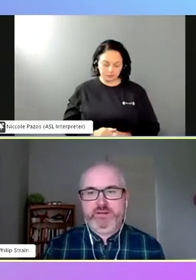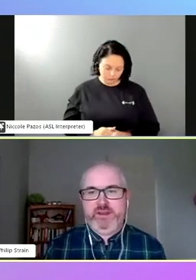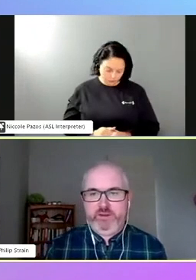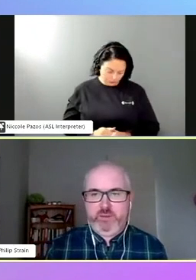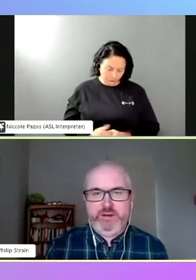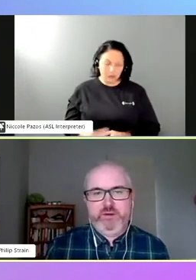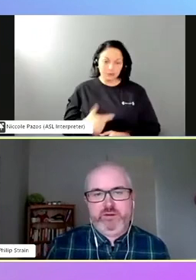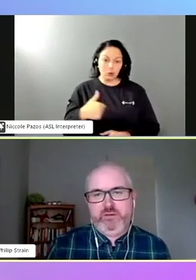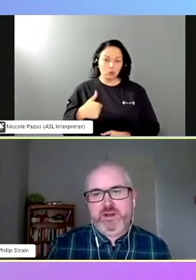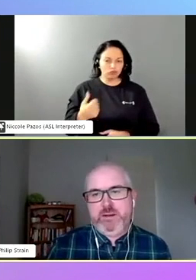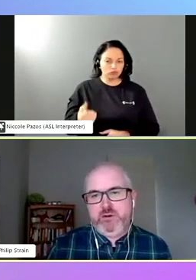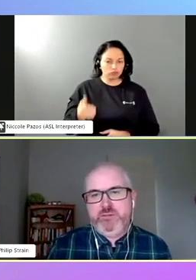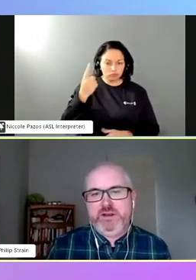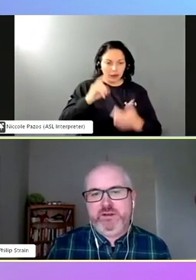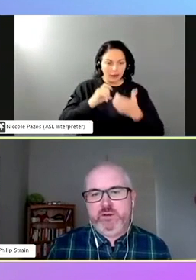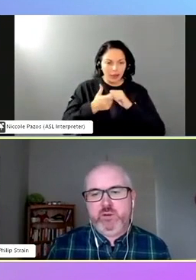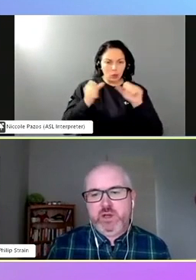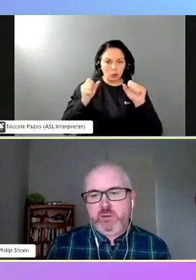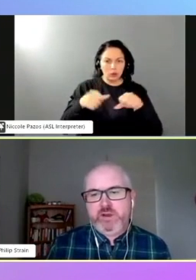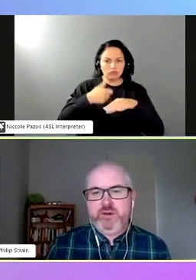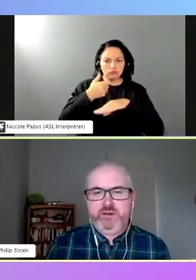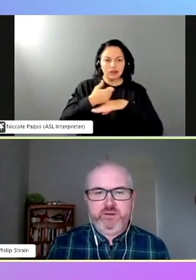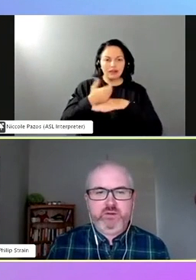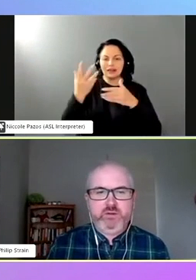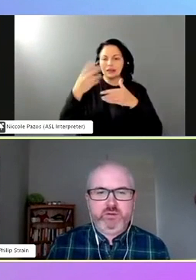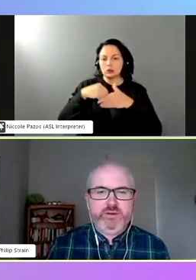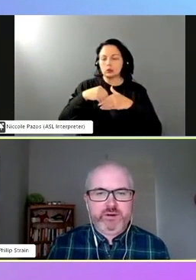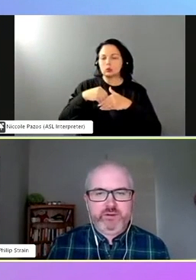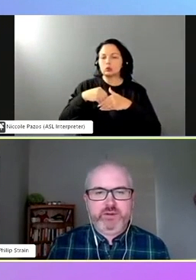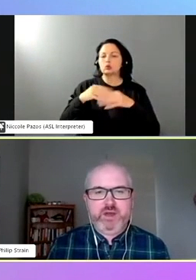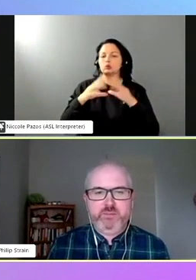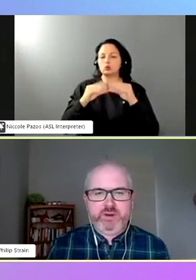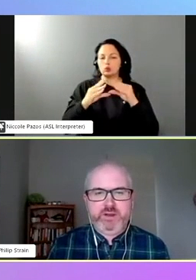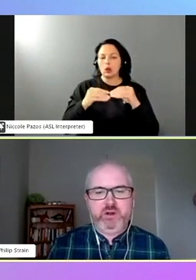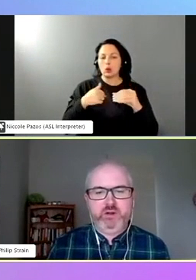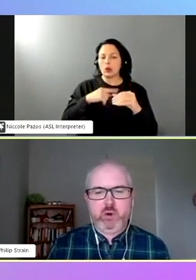we have two objects that are intersected by the line,